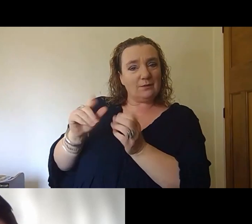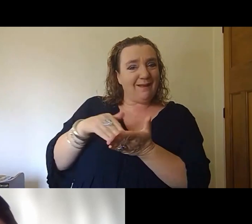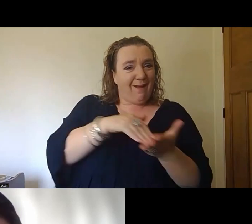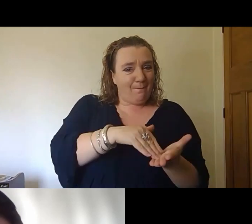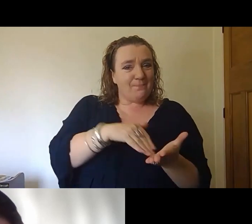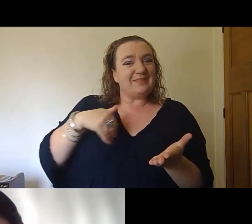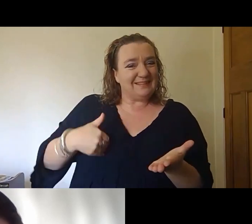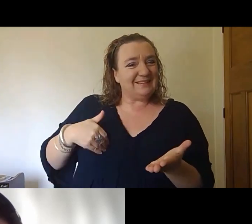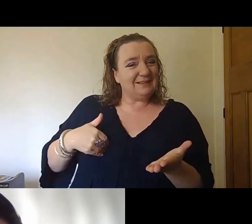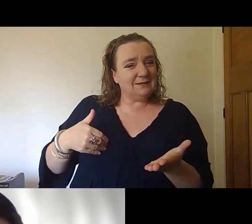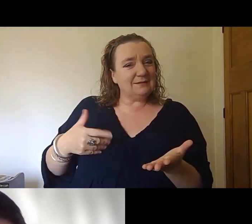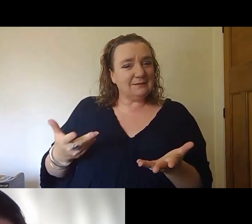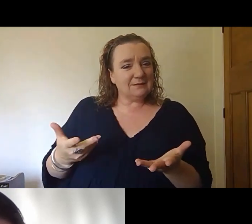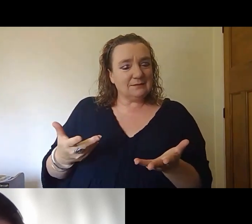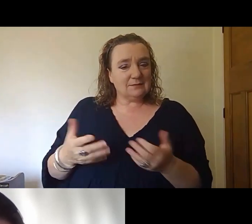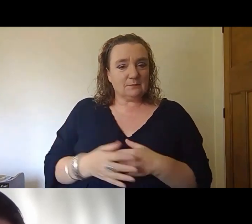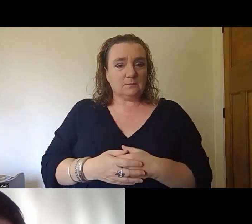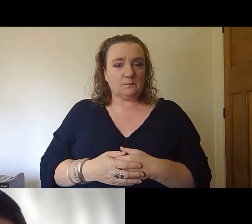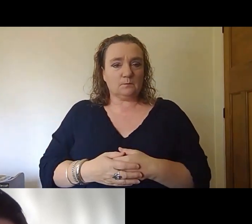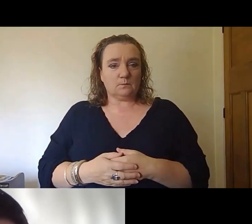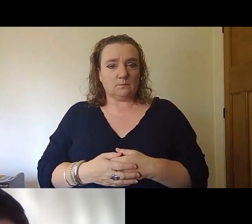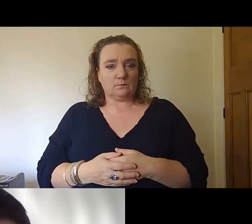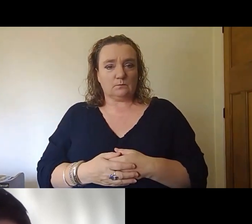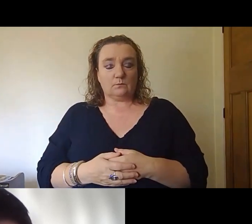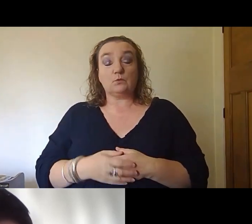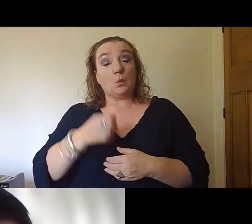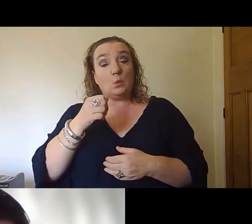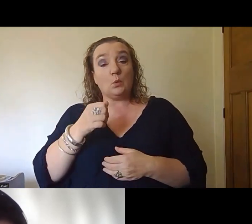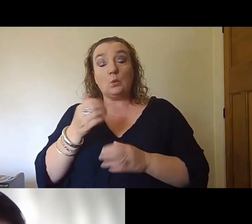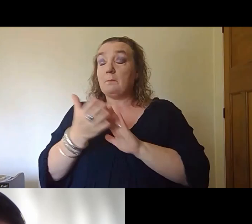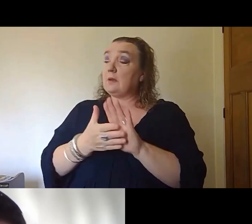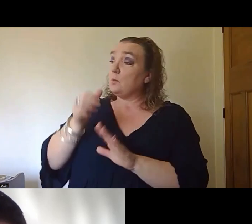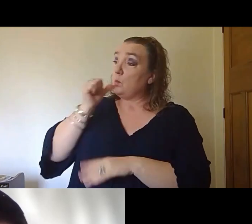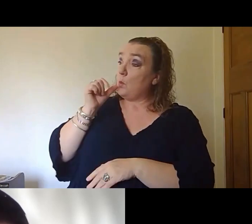Yes, that's fabulous. So when they got to know you, were you given opportunities